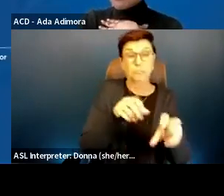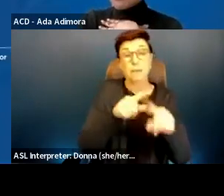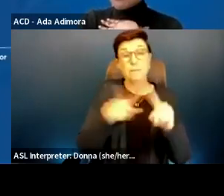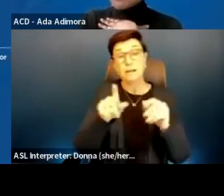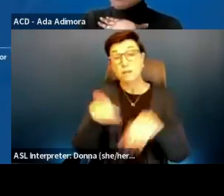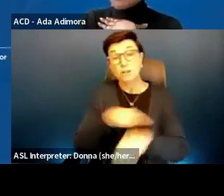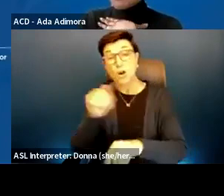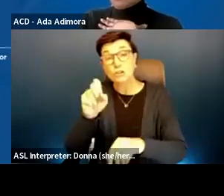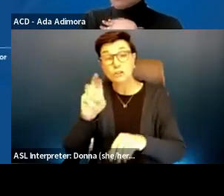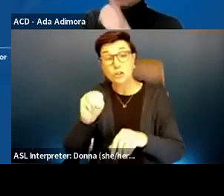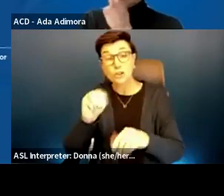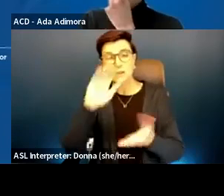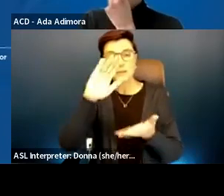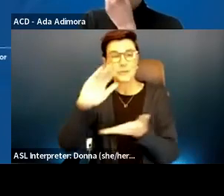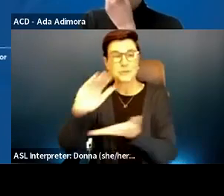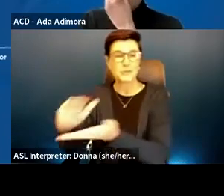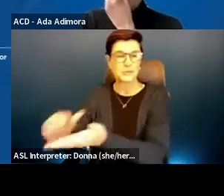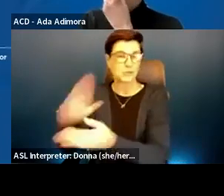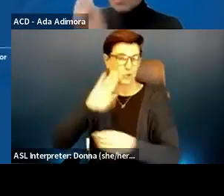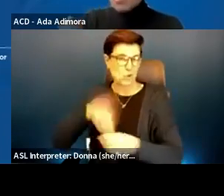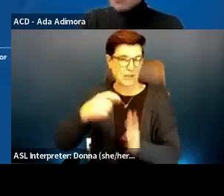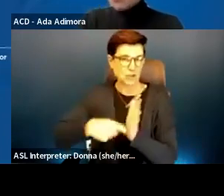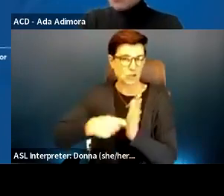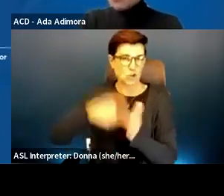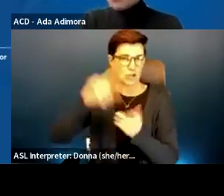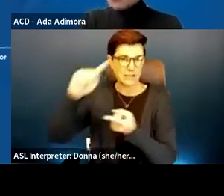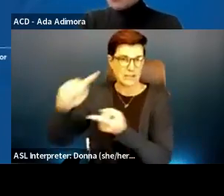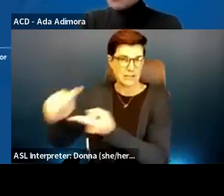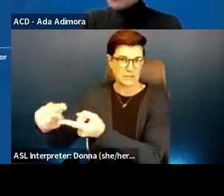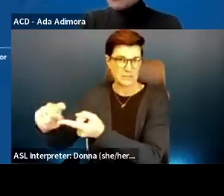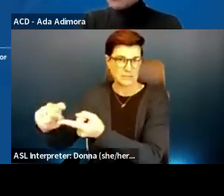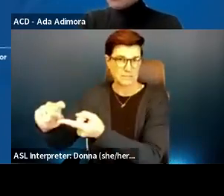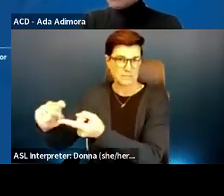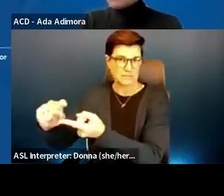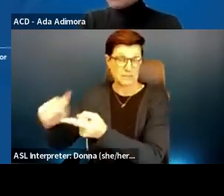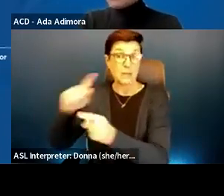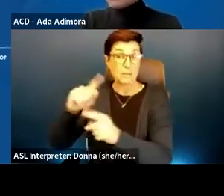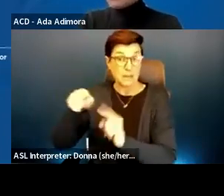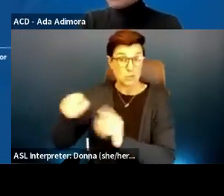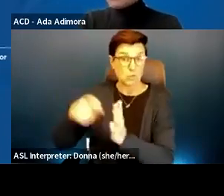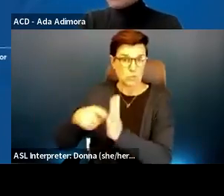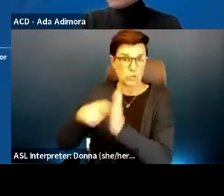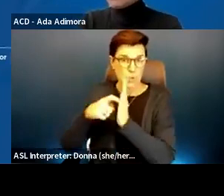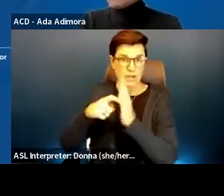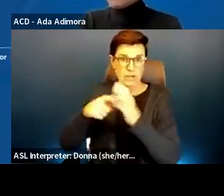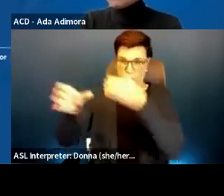something we've talked about a lot, but the kind of expertise that needs to be available at all levels, which is not in place.